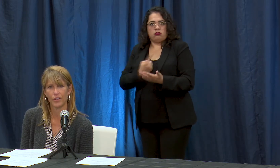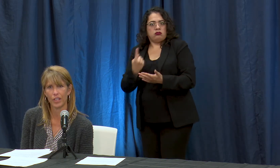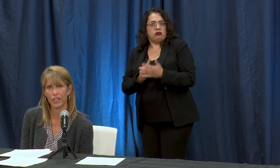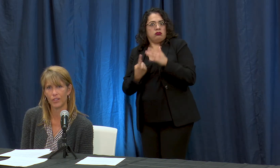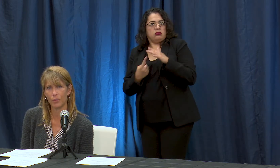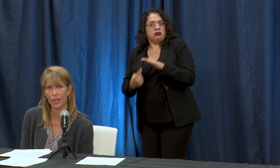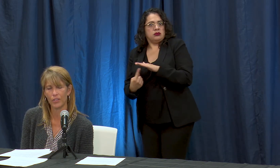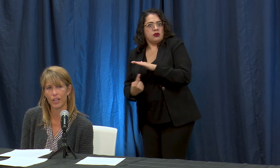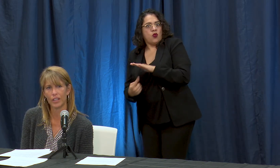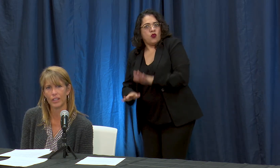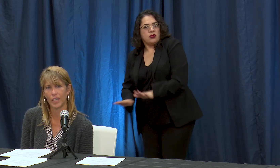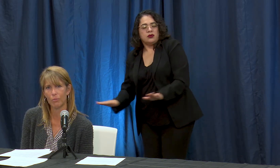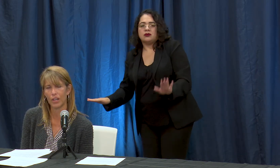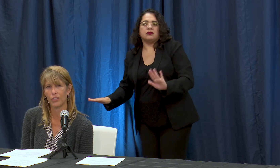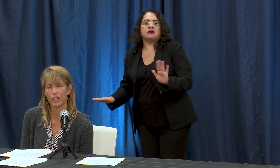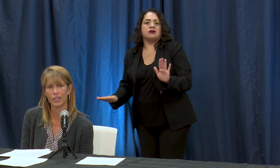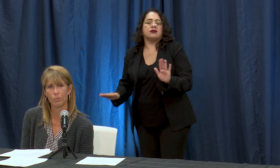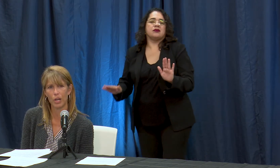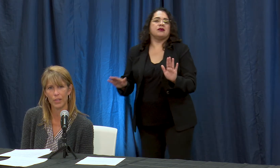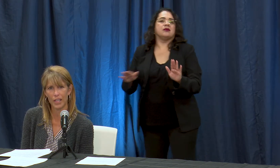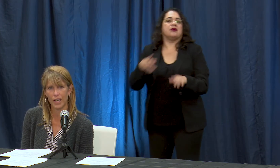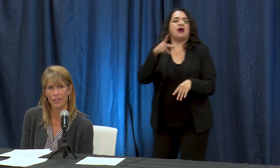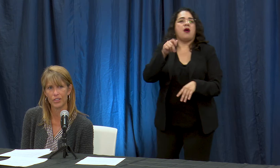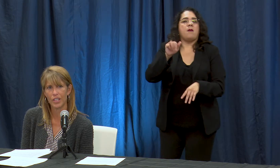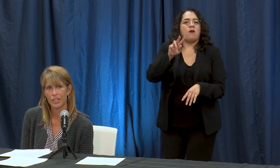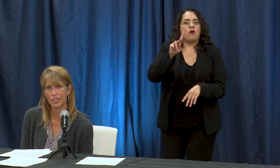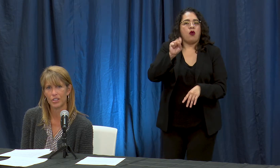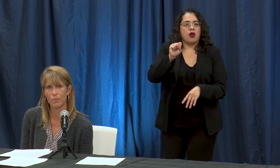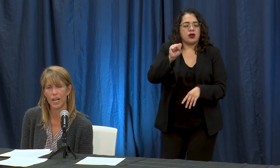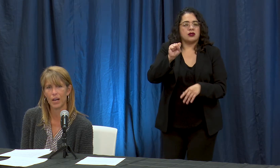facilities as well as our Parks and Rec Department and others to determine how